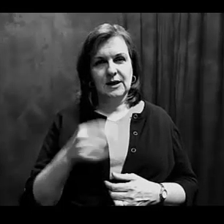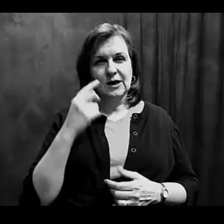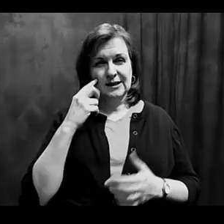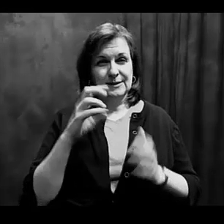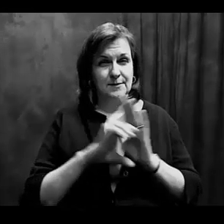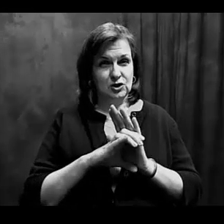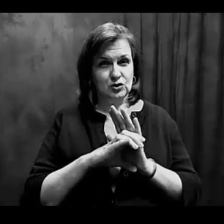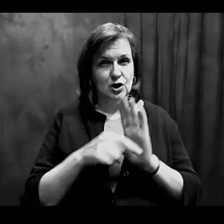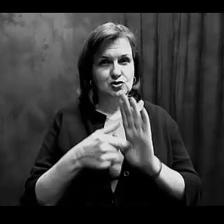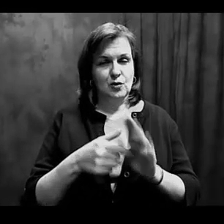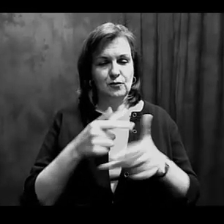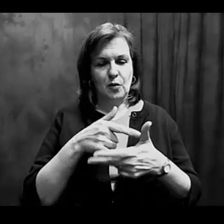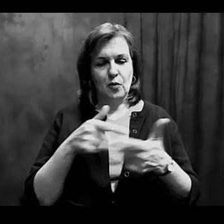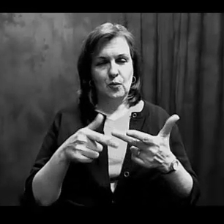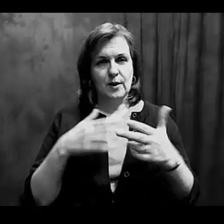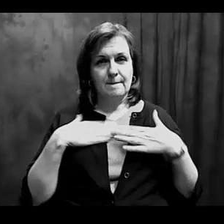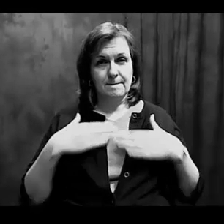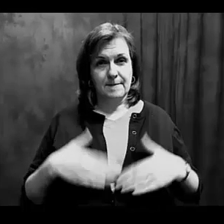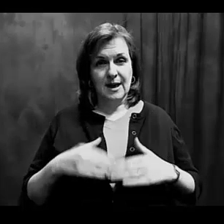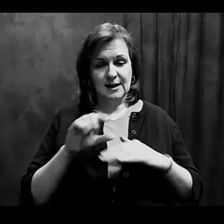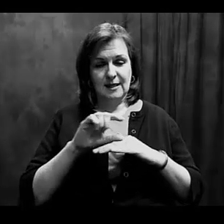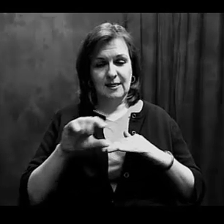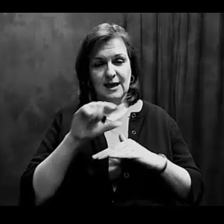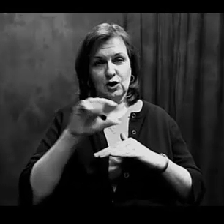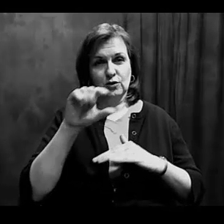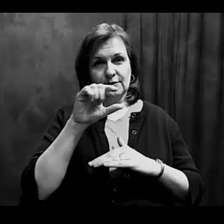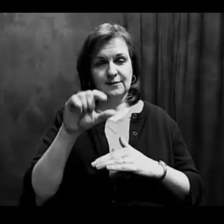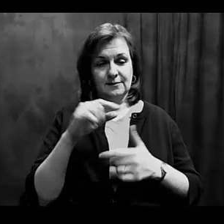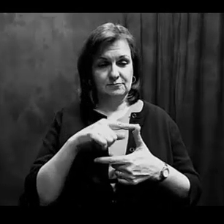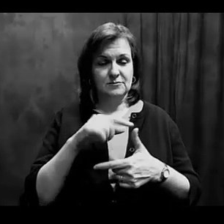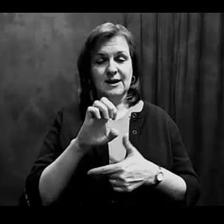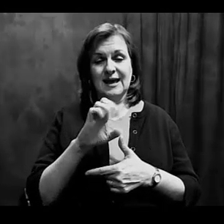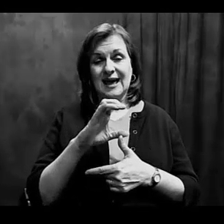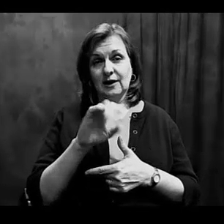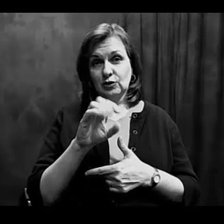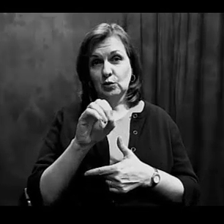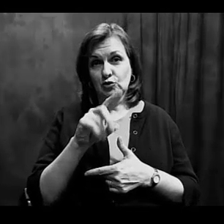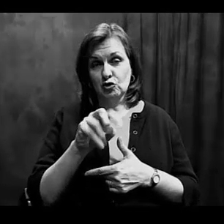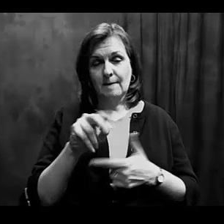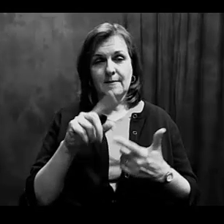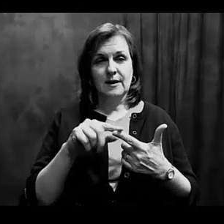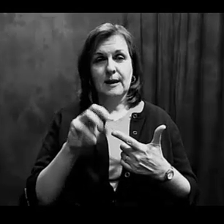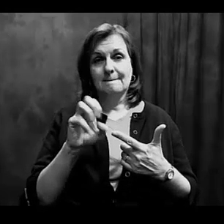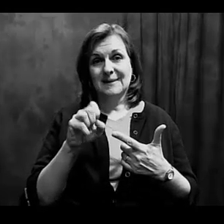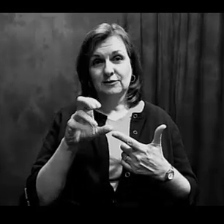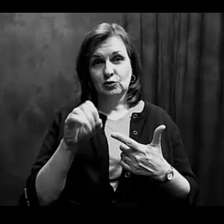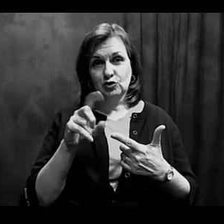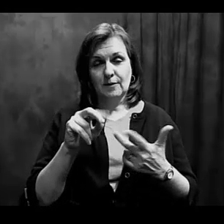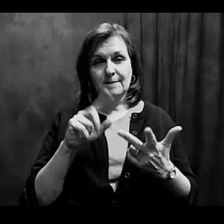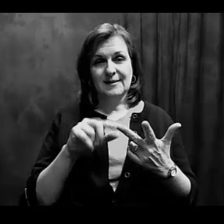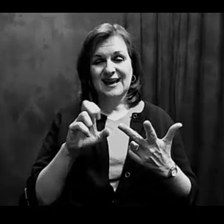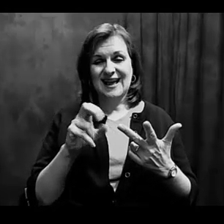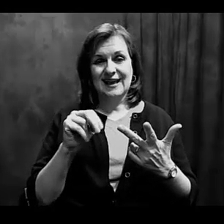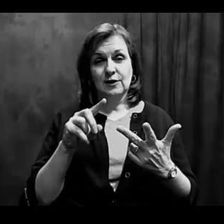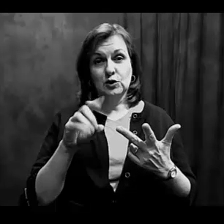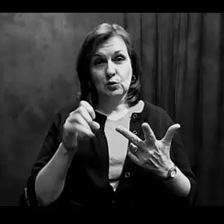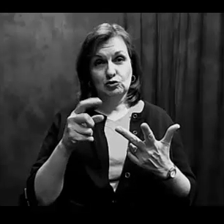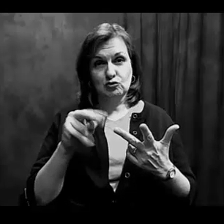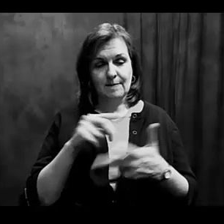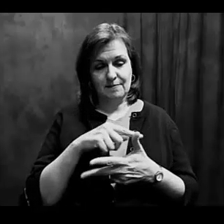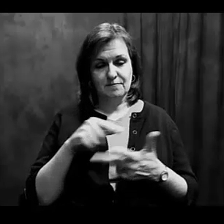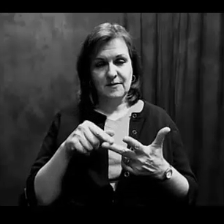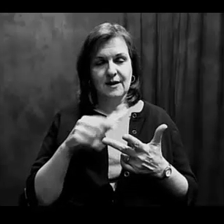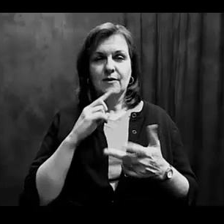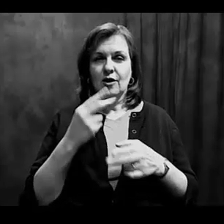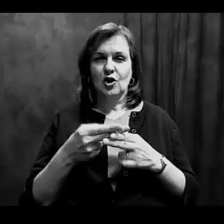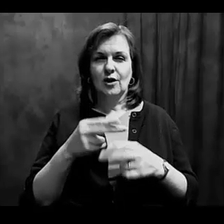you see here they have three body layers -- they have ectoderm, mesoderm, and endoderm. Meaning that they will be